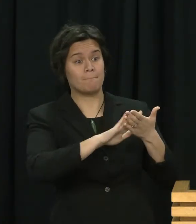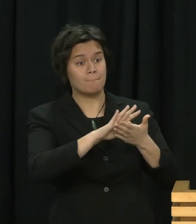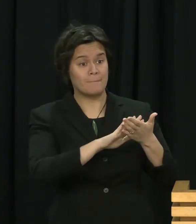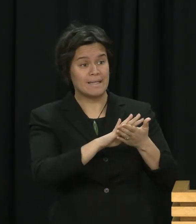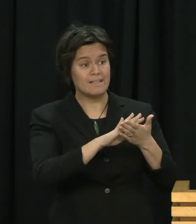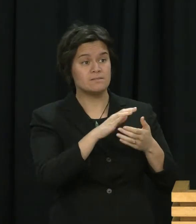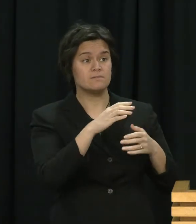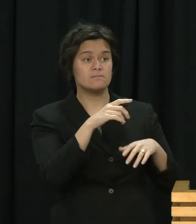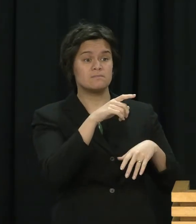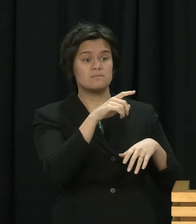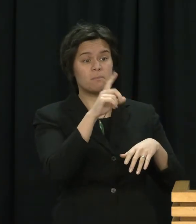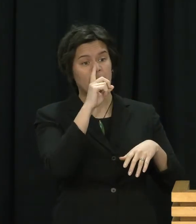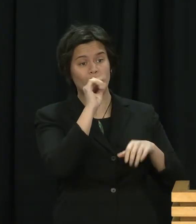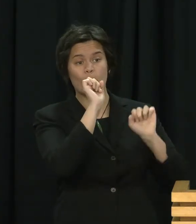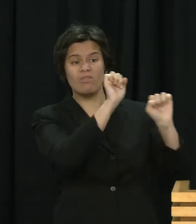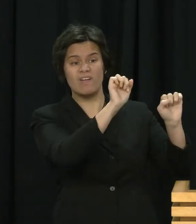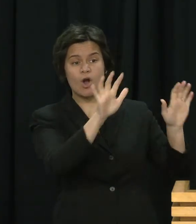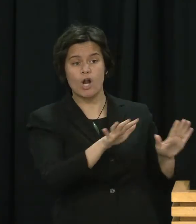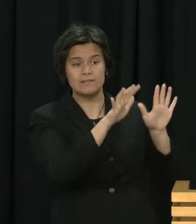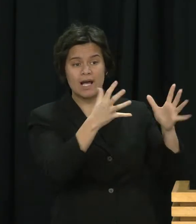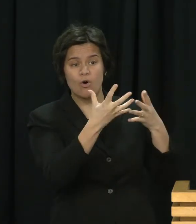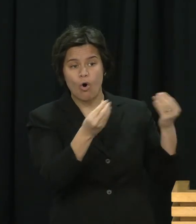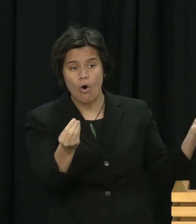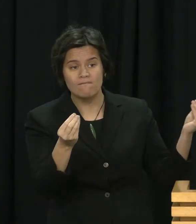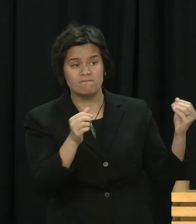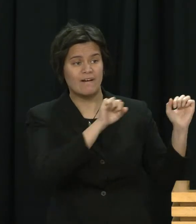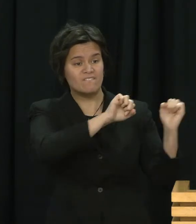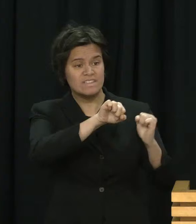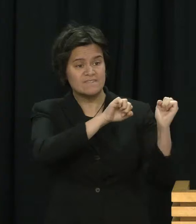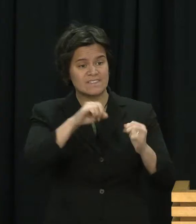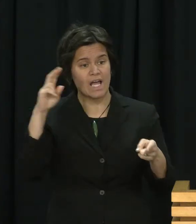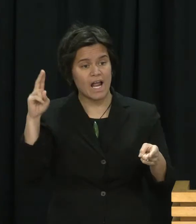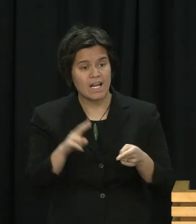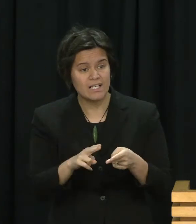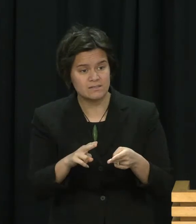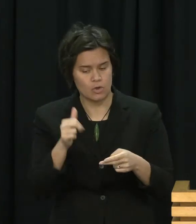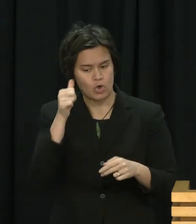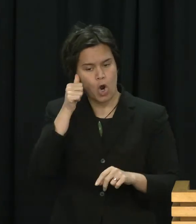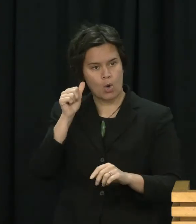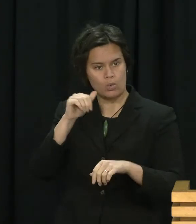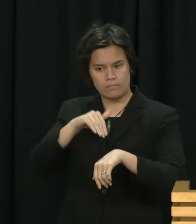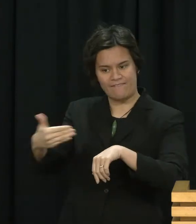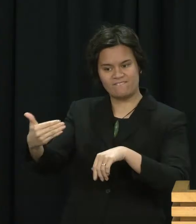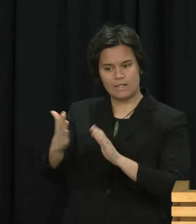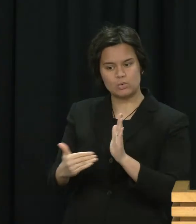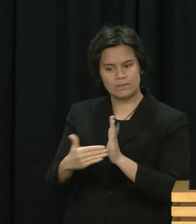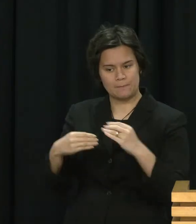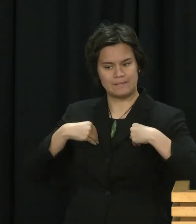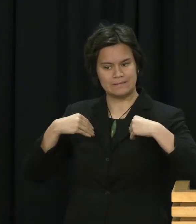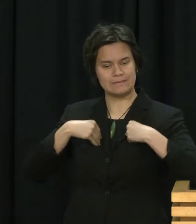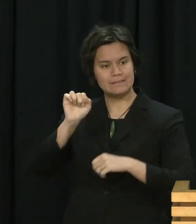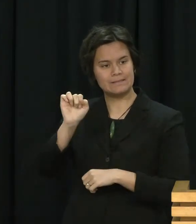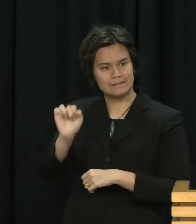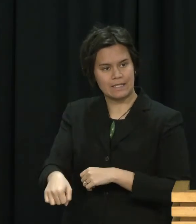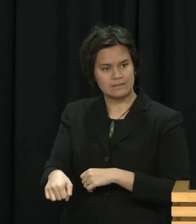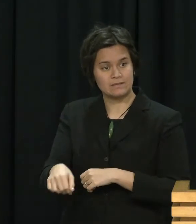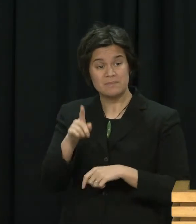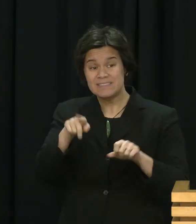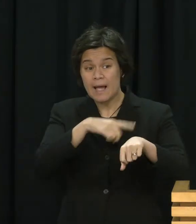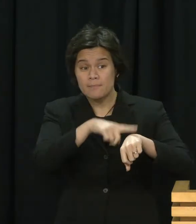the trans-Tasman. I acknowledge that businesses in the tourism sector will feel it not having the tourists who